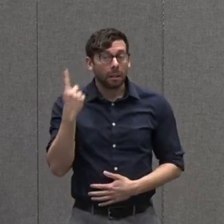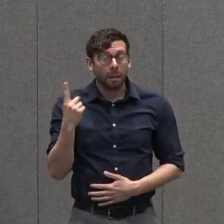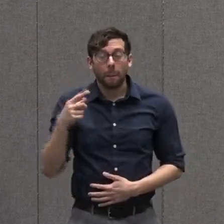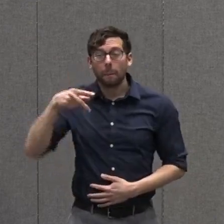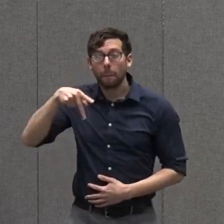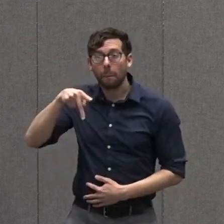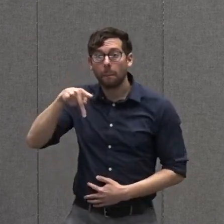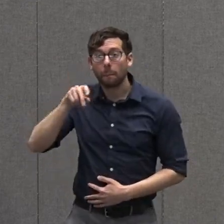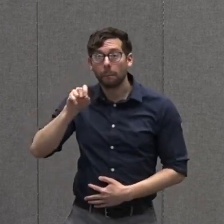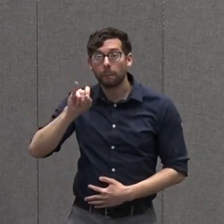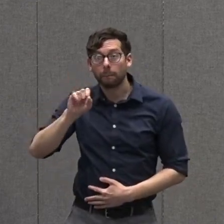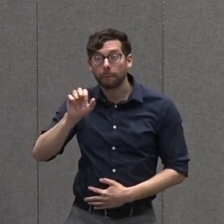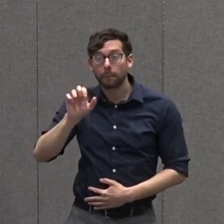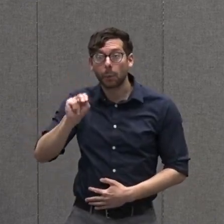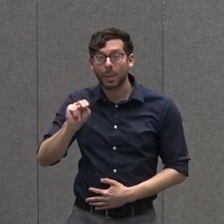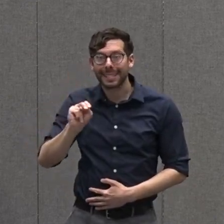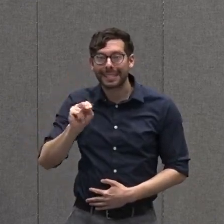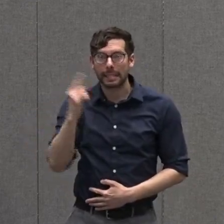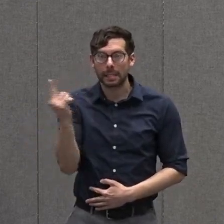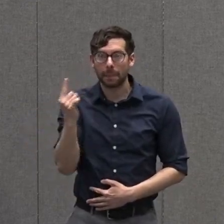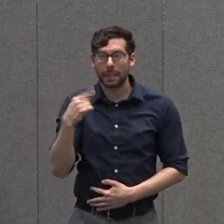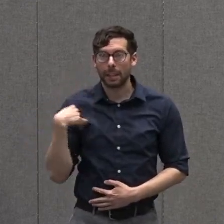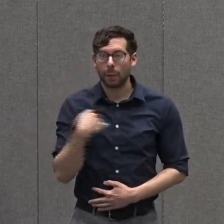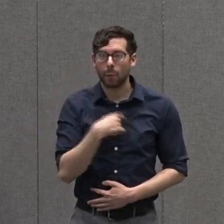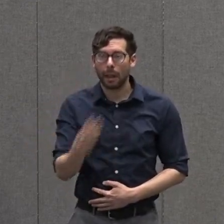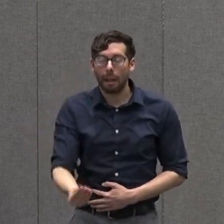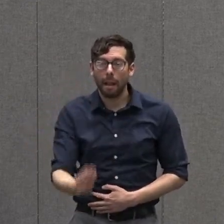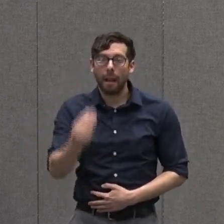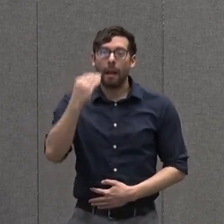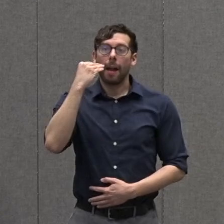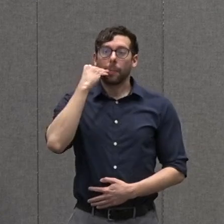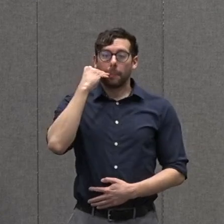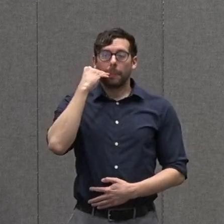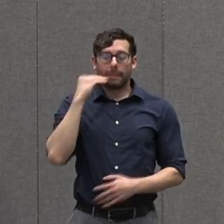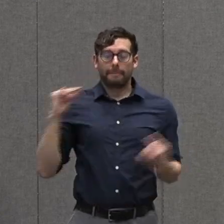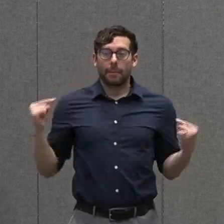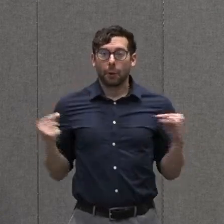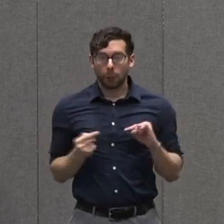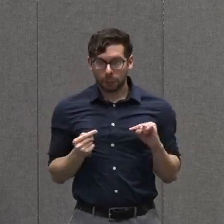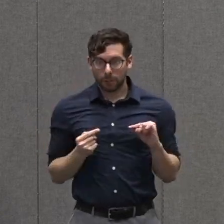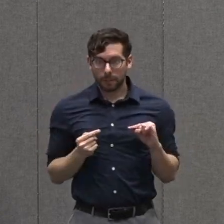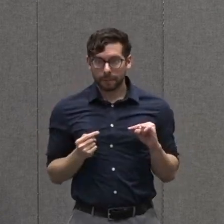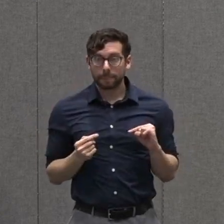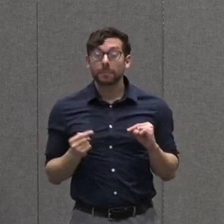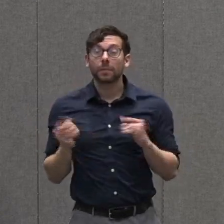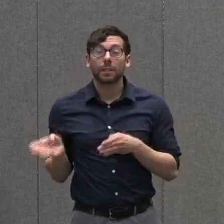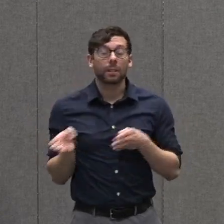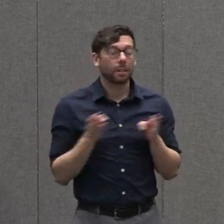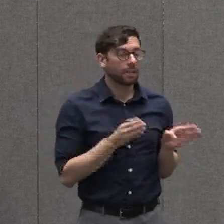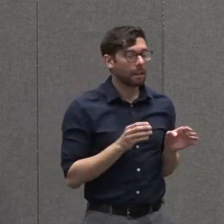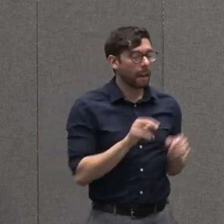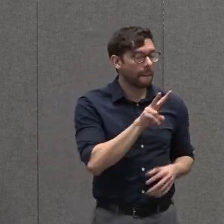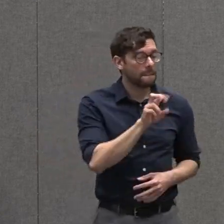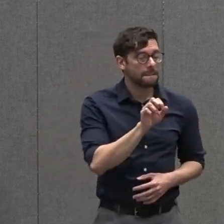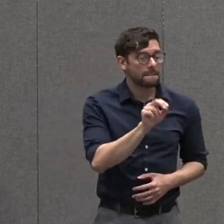The venom is something that is injected. When it bites you. So a rattlesnake would be a venomous animal,